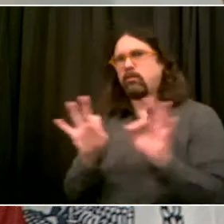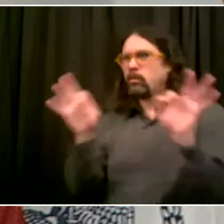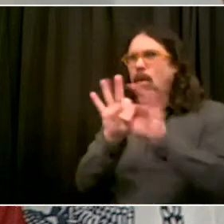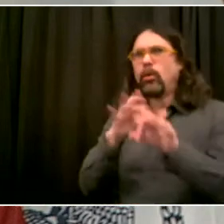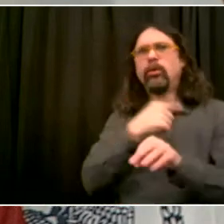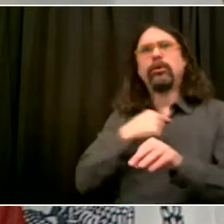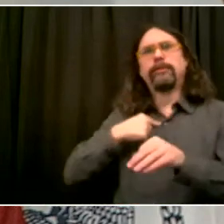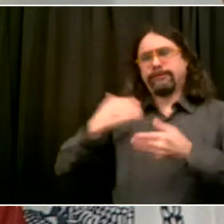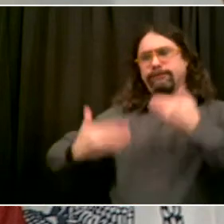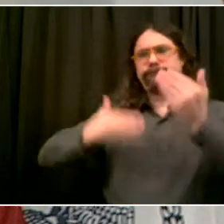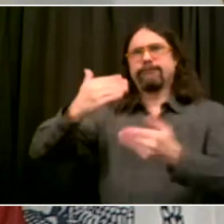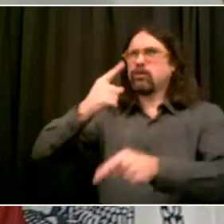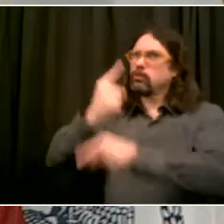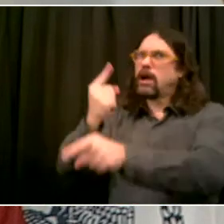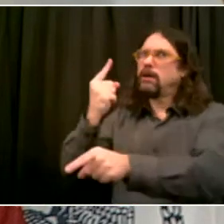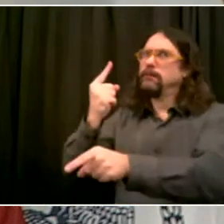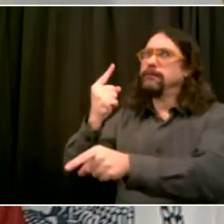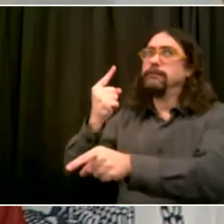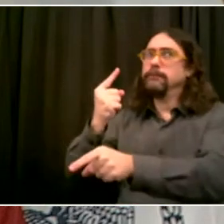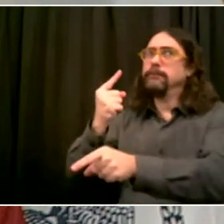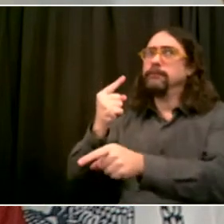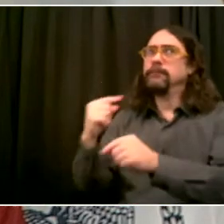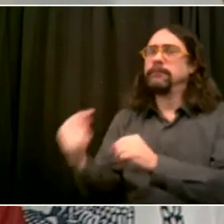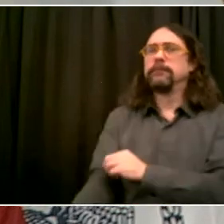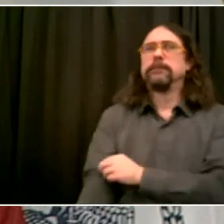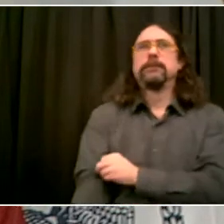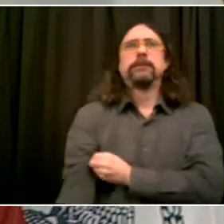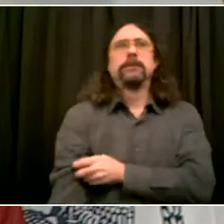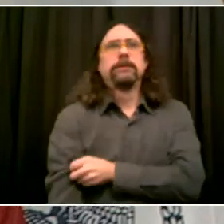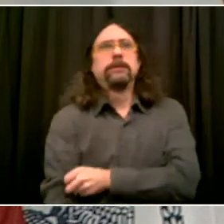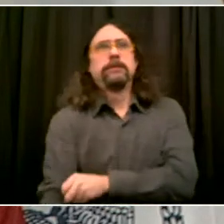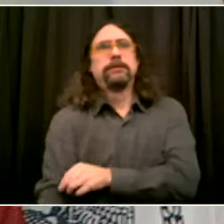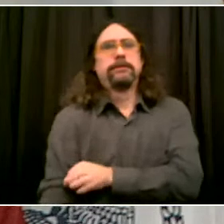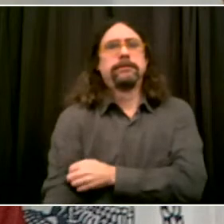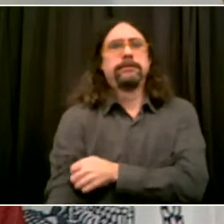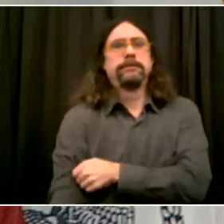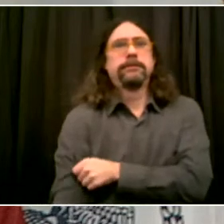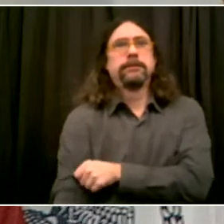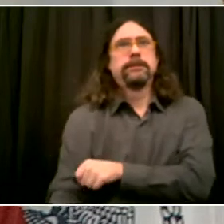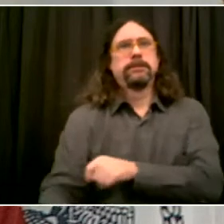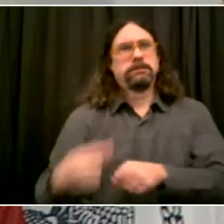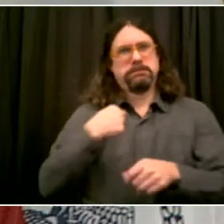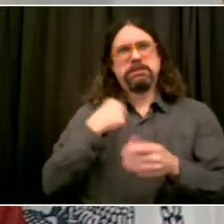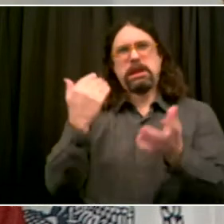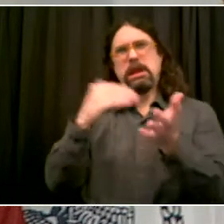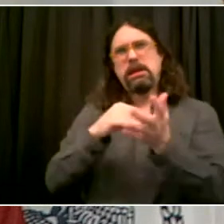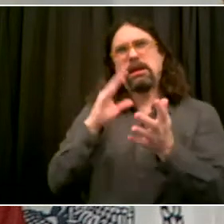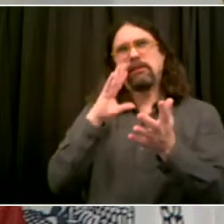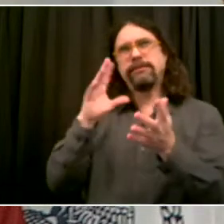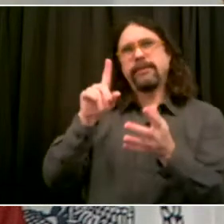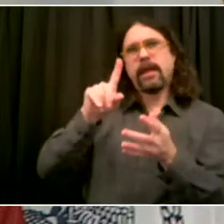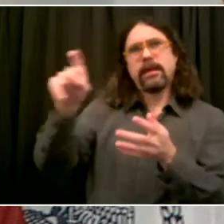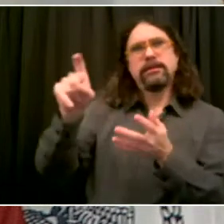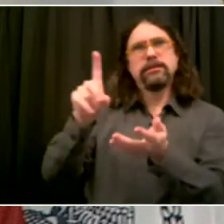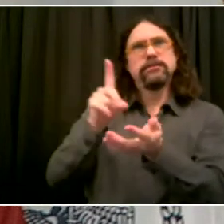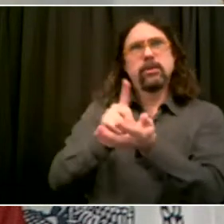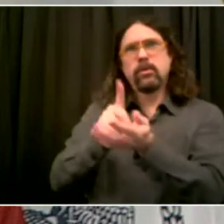REQUIRE PRIVATE